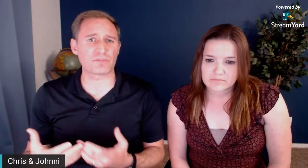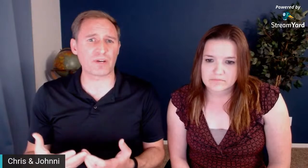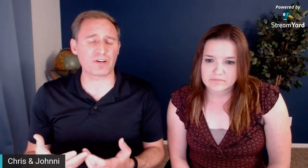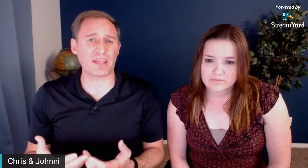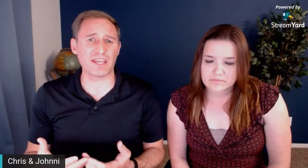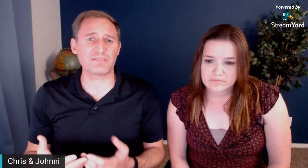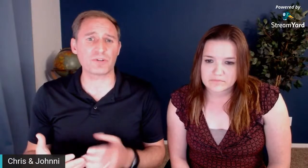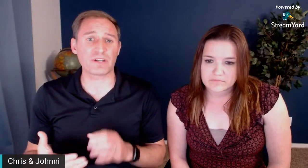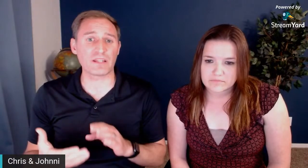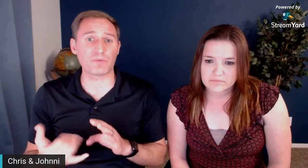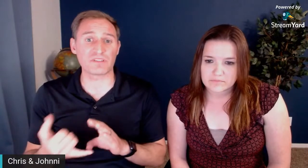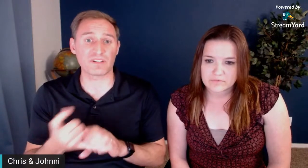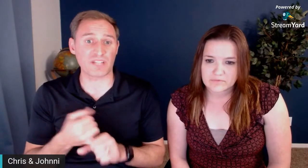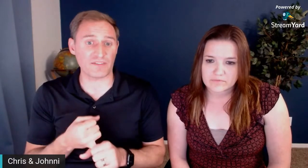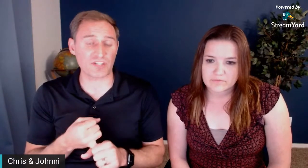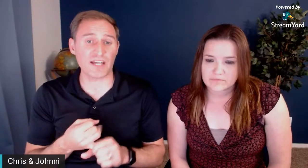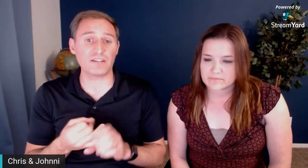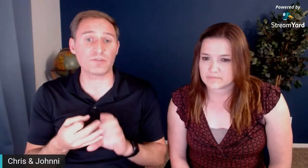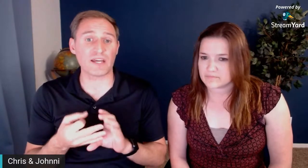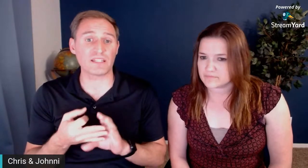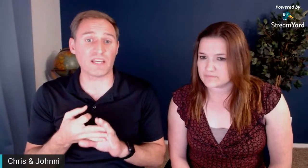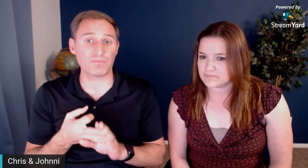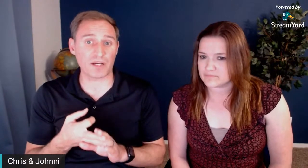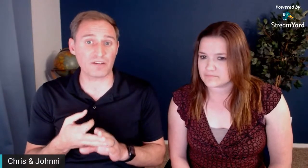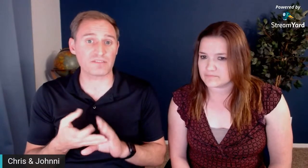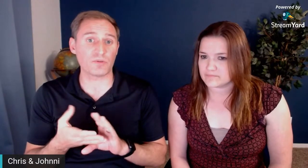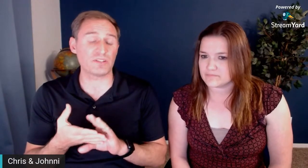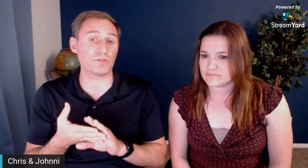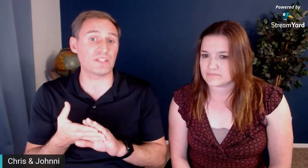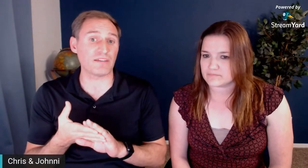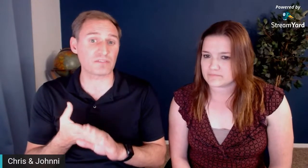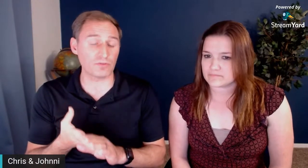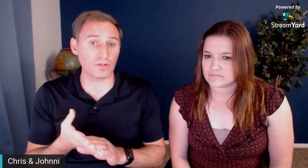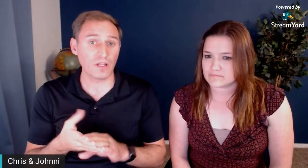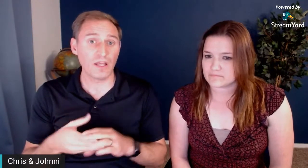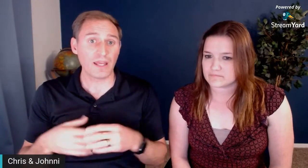a rare case where he was a deaf child who had deaf parents who went to a deaf school